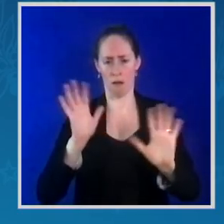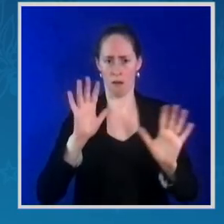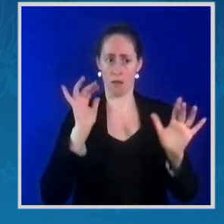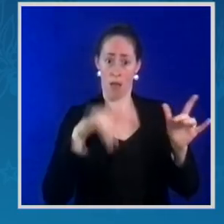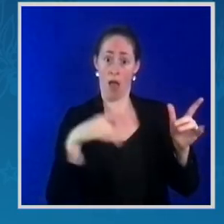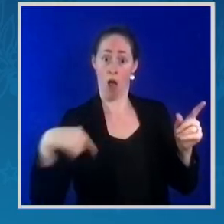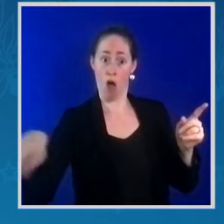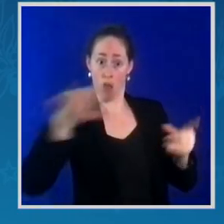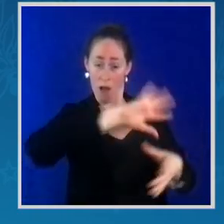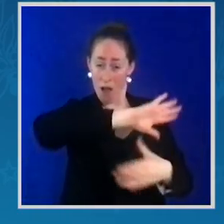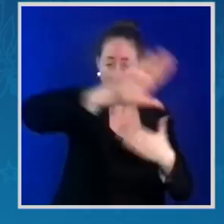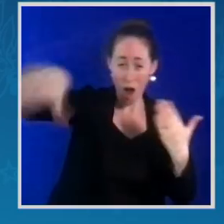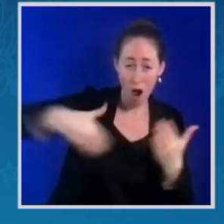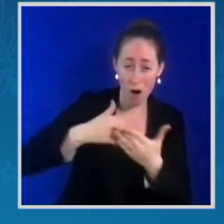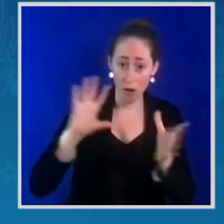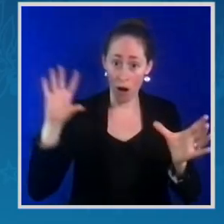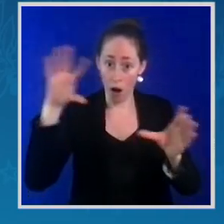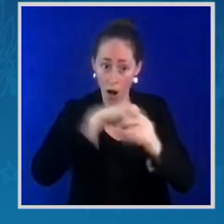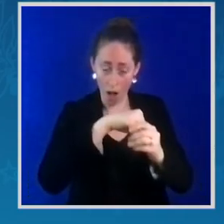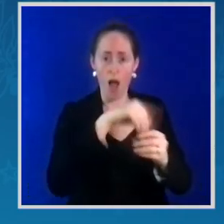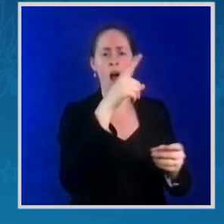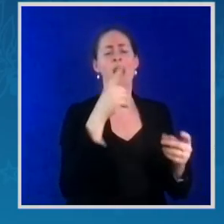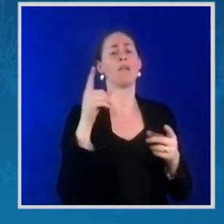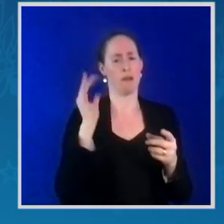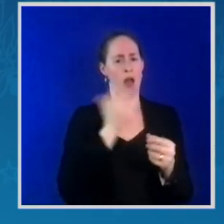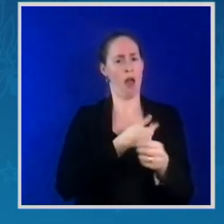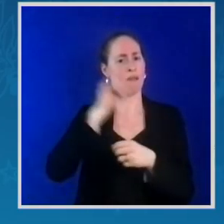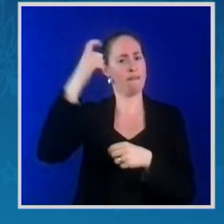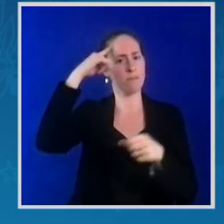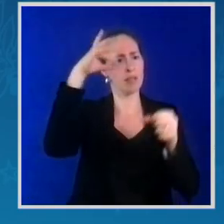to participate and access in this case to the polls,